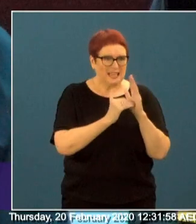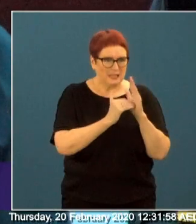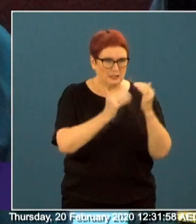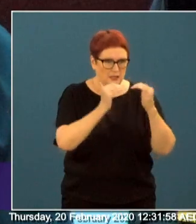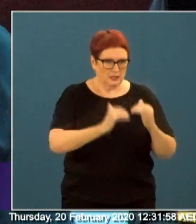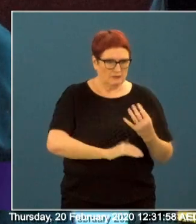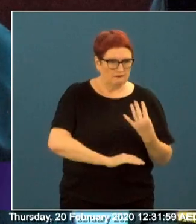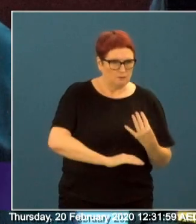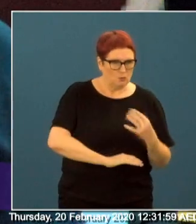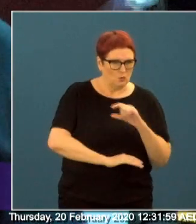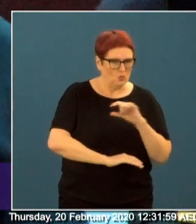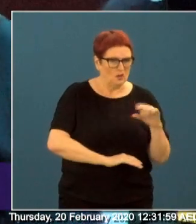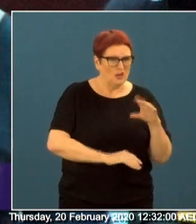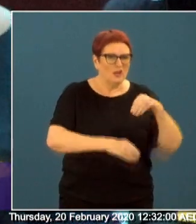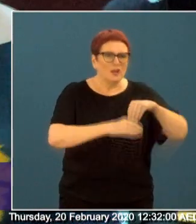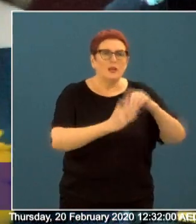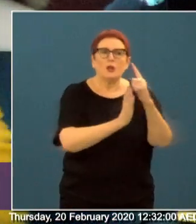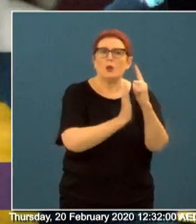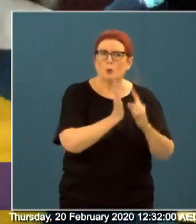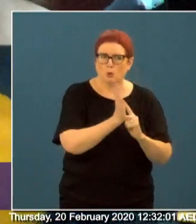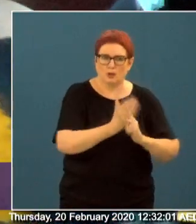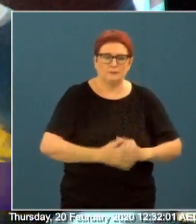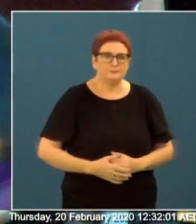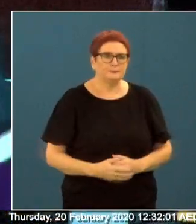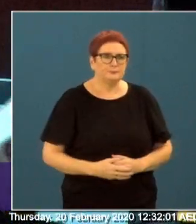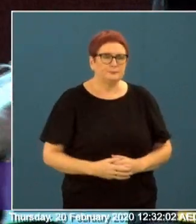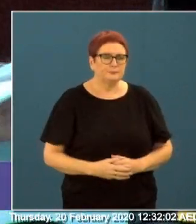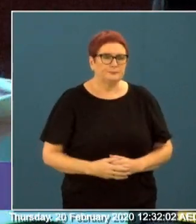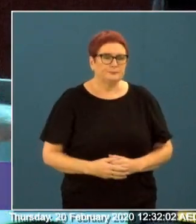And it's convenient in terms of setting out what has to be reported.